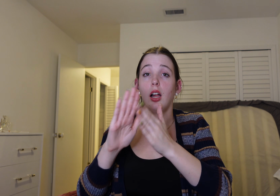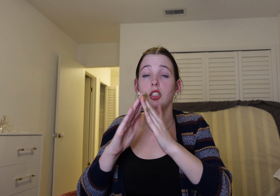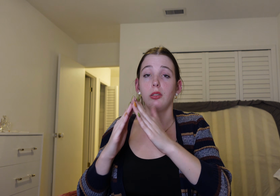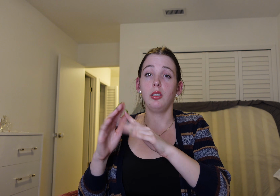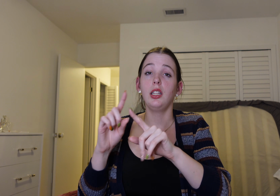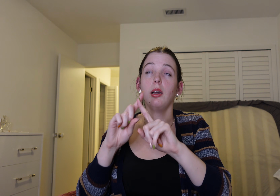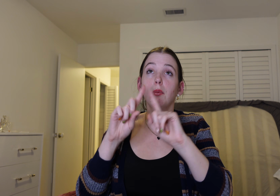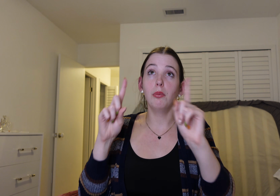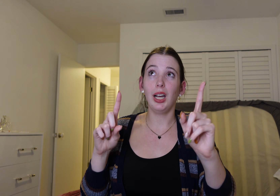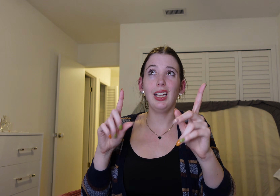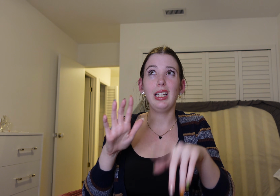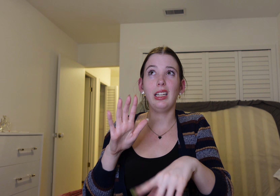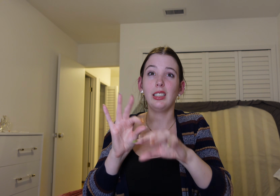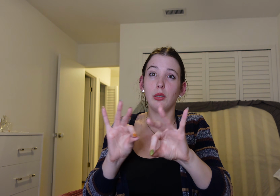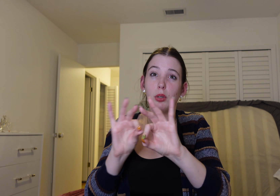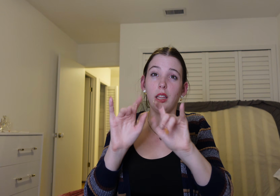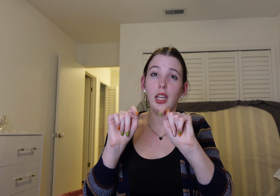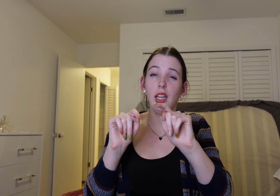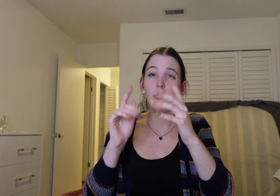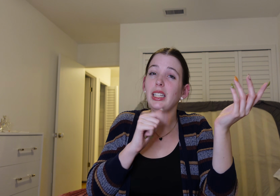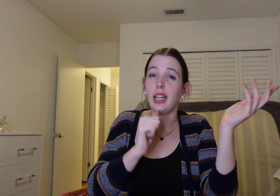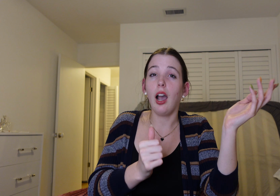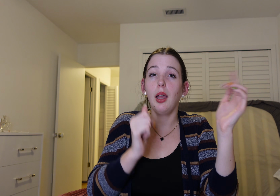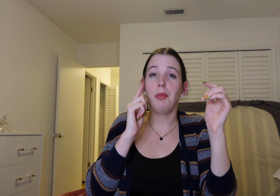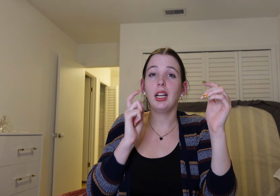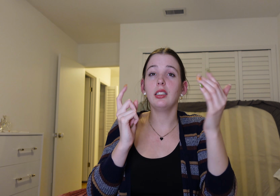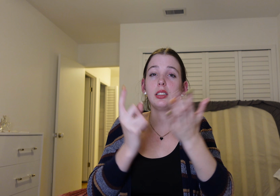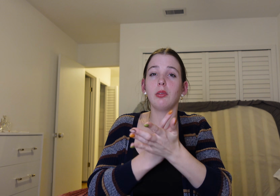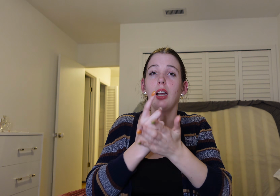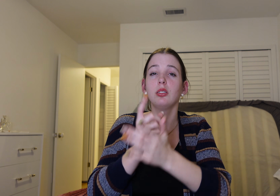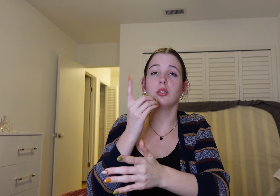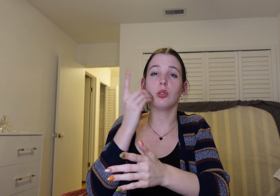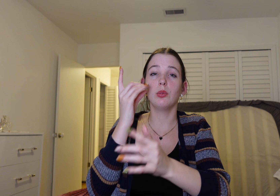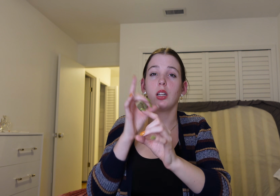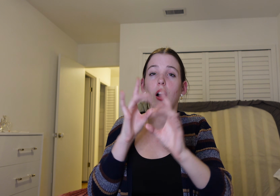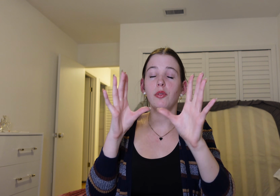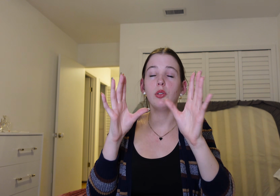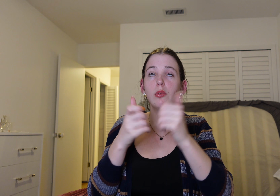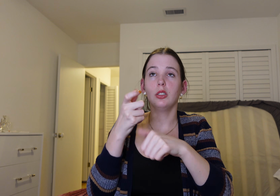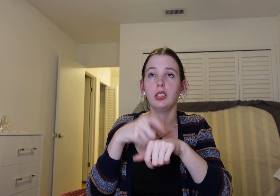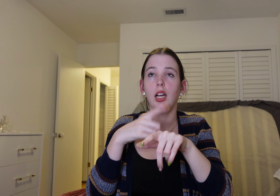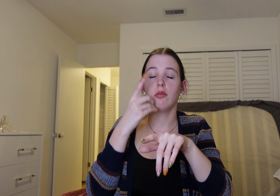college community, but is it worth it? really not, because sometimes those dorms are awful, well most of the time the